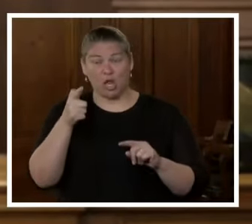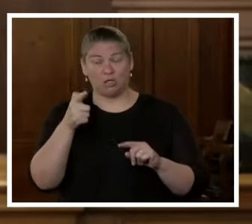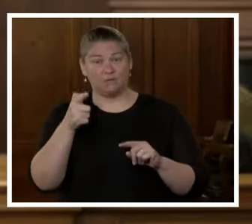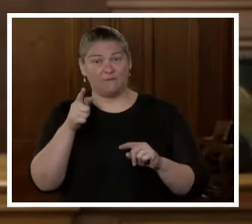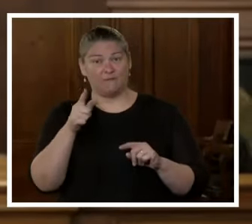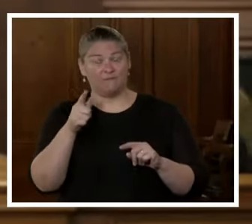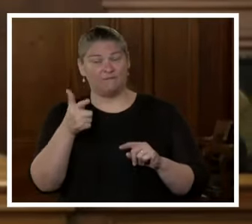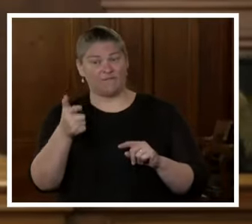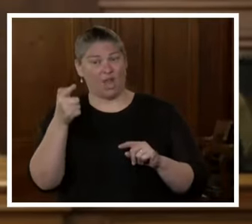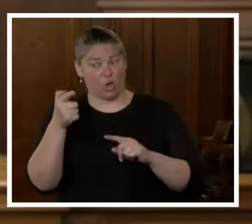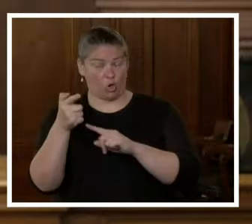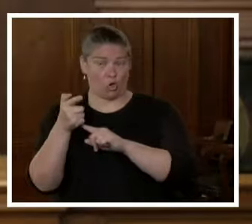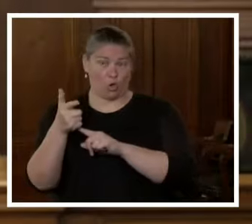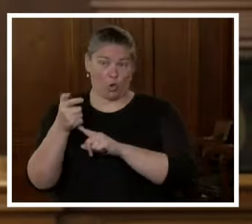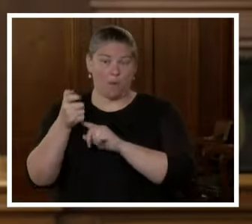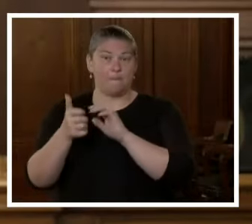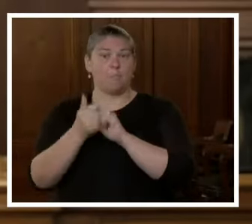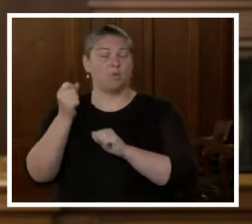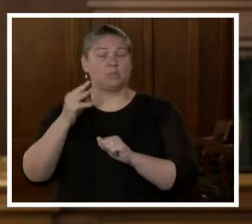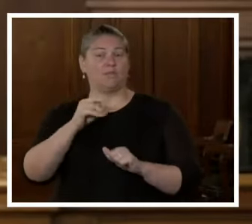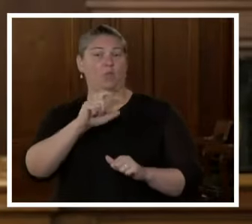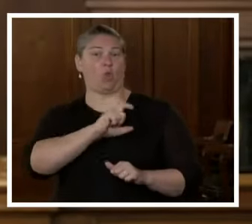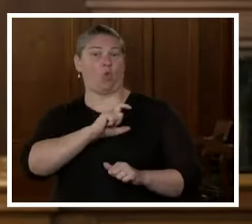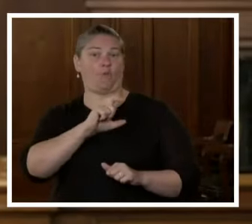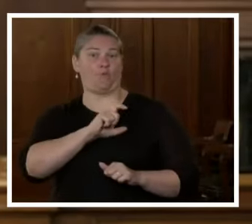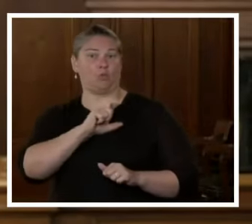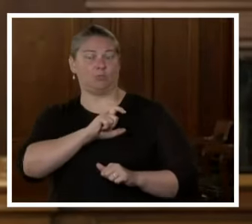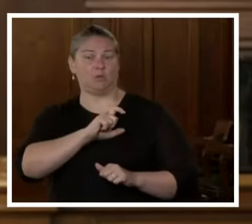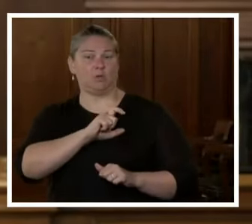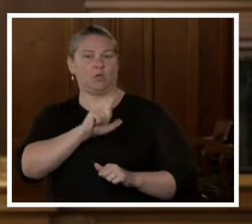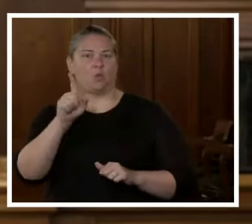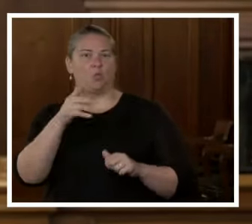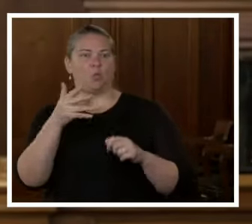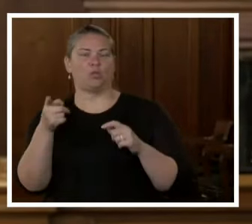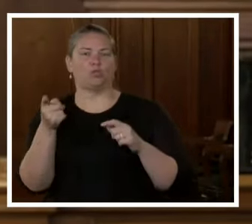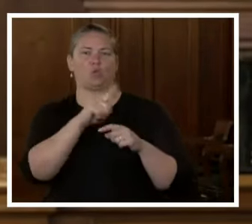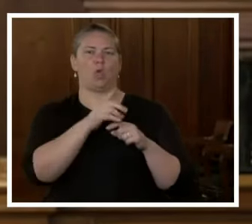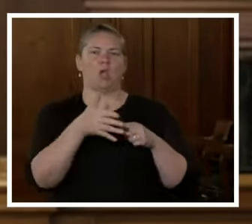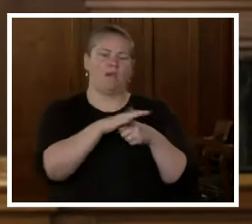FRAGMENTS. WE ARE NOW IN THE PROCESS OF TRYING TO IDENTIFY THE VERY